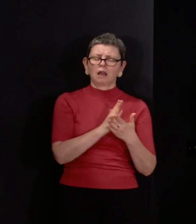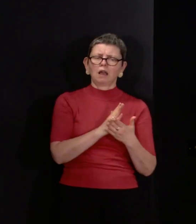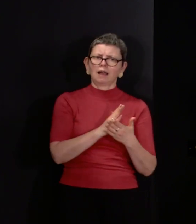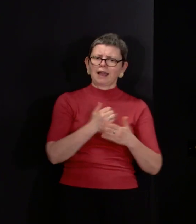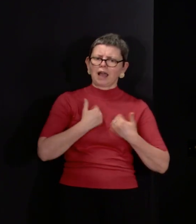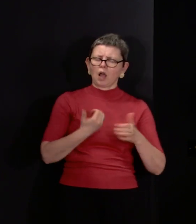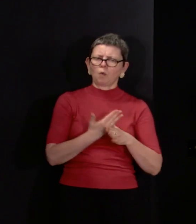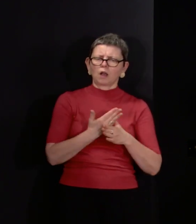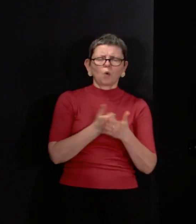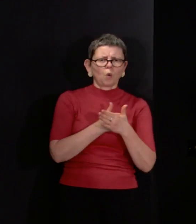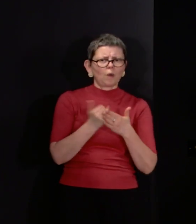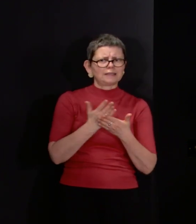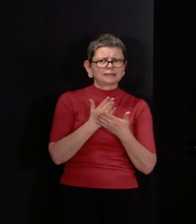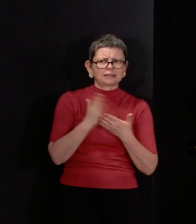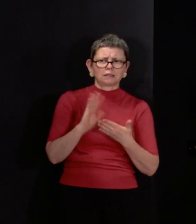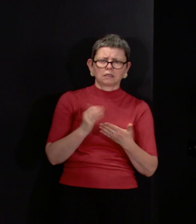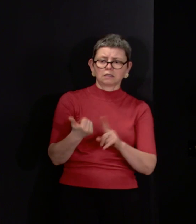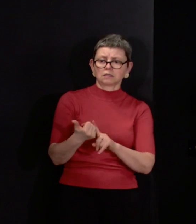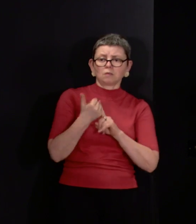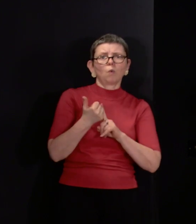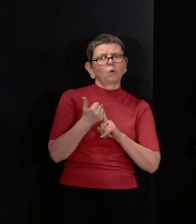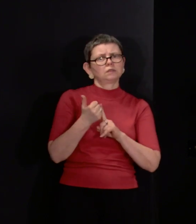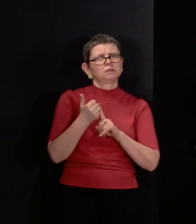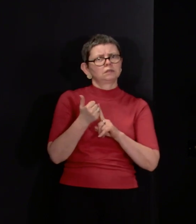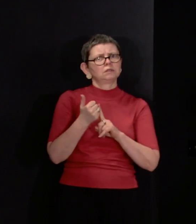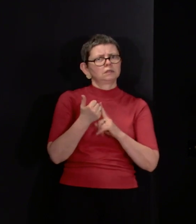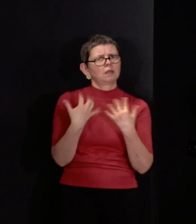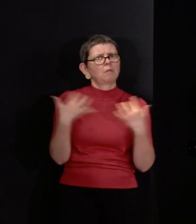is always with the consent of the public to support them. To explain why there may be